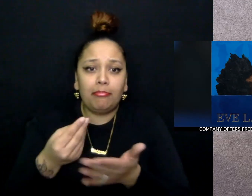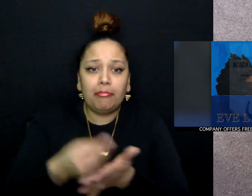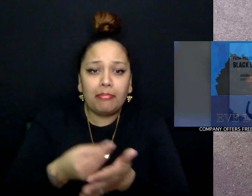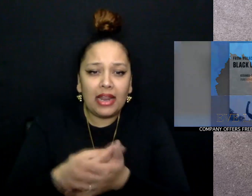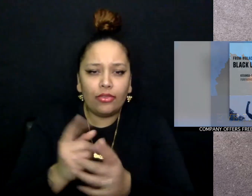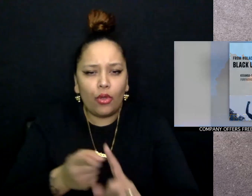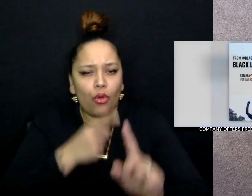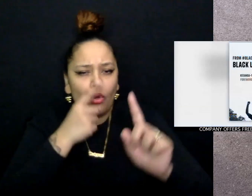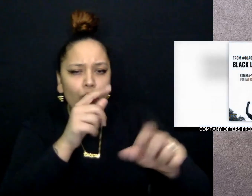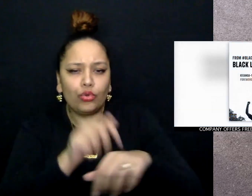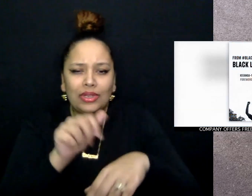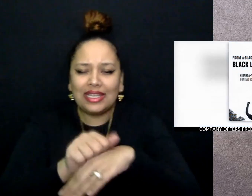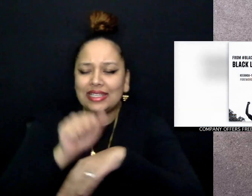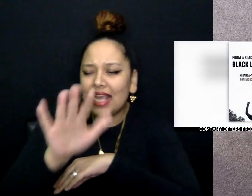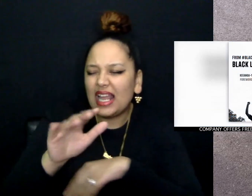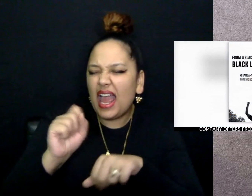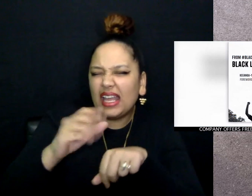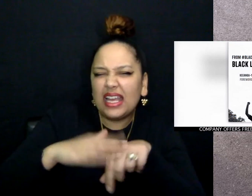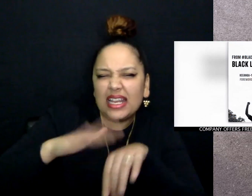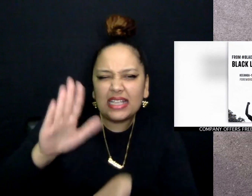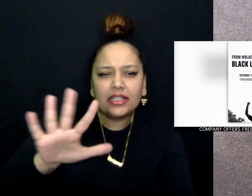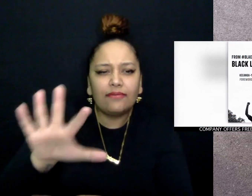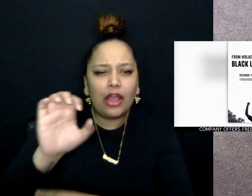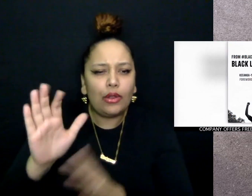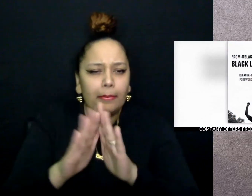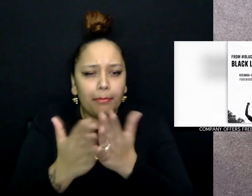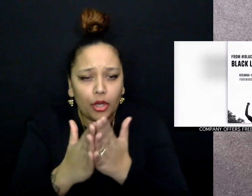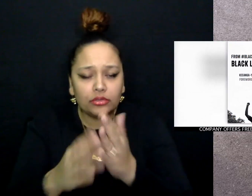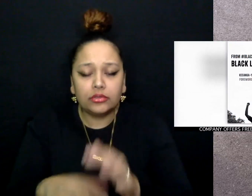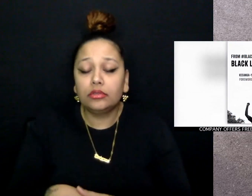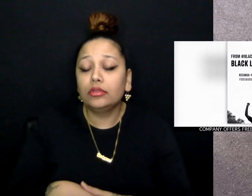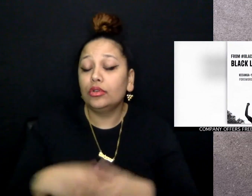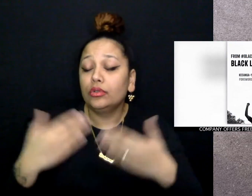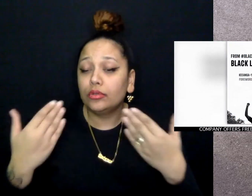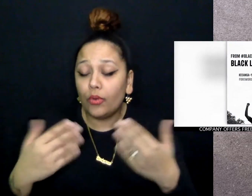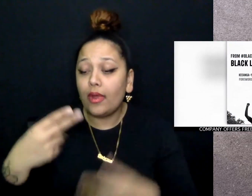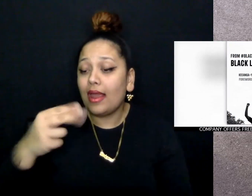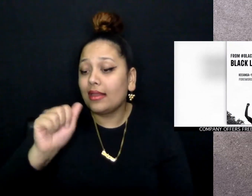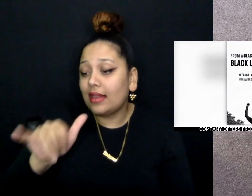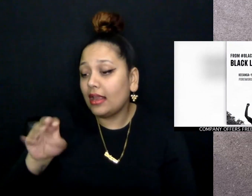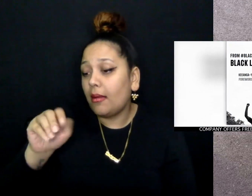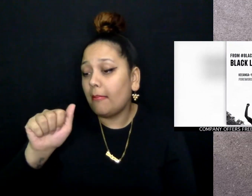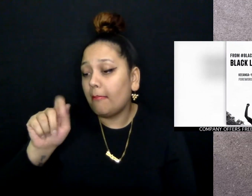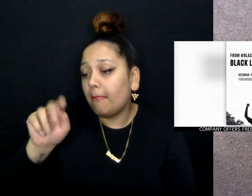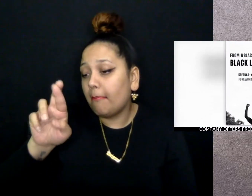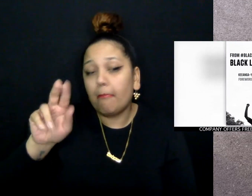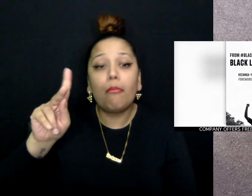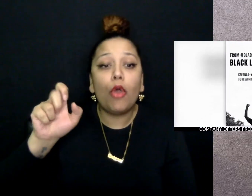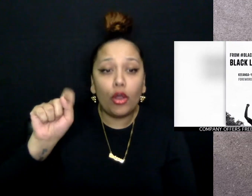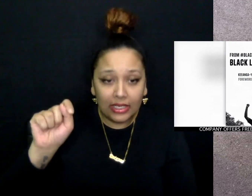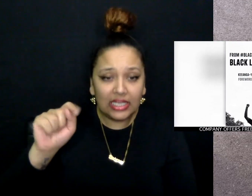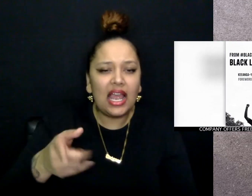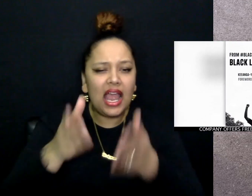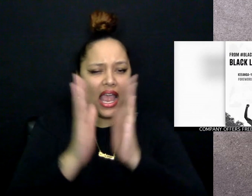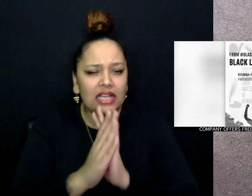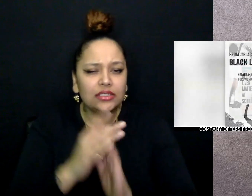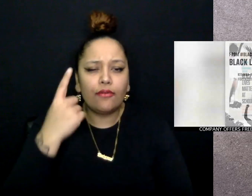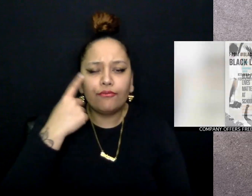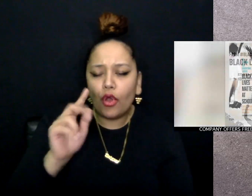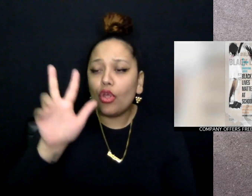The company unveiled its device to apply lipstick for people who have limited hand and arm Mobility.